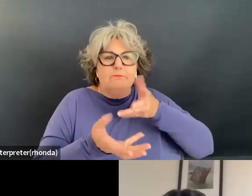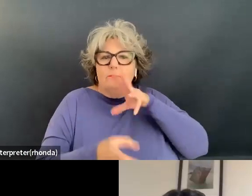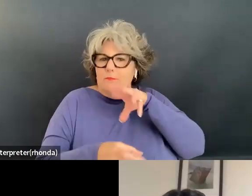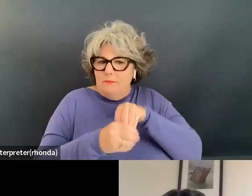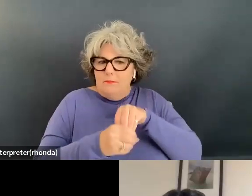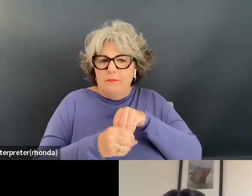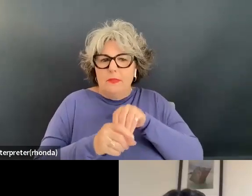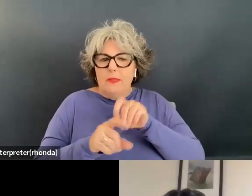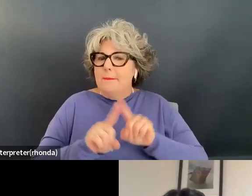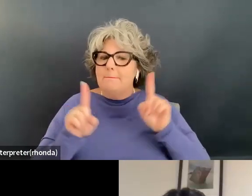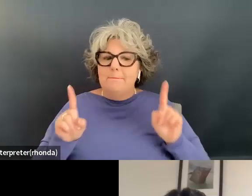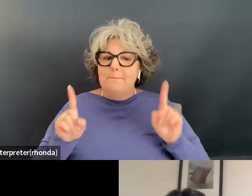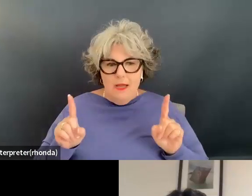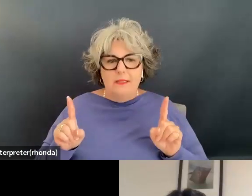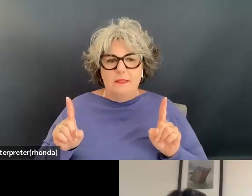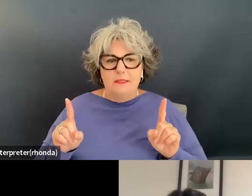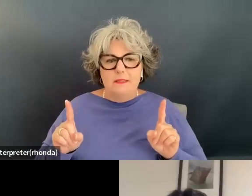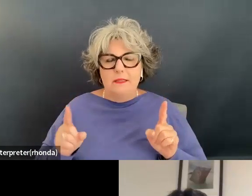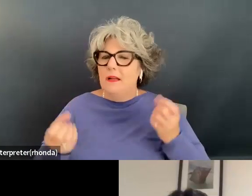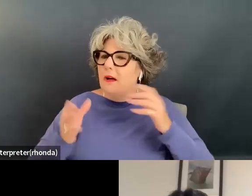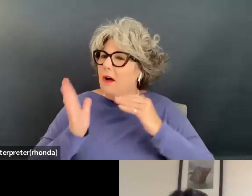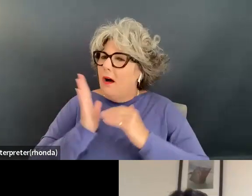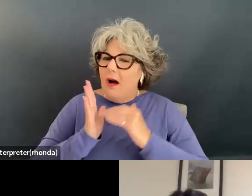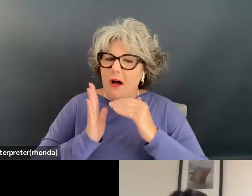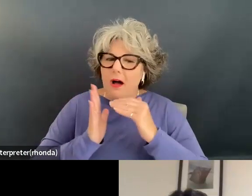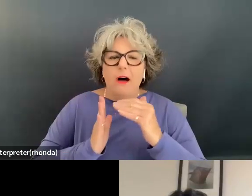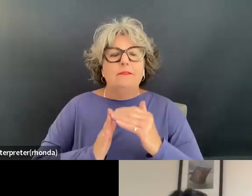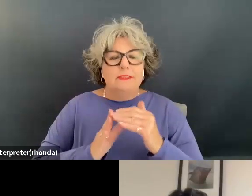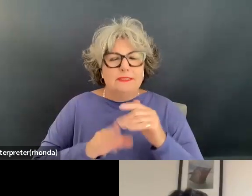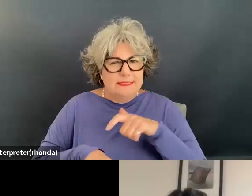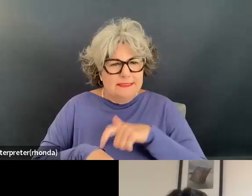but many times I have received this feedback that,